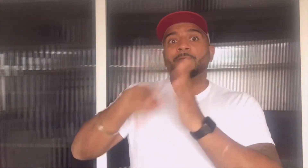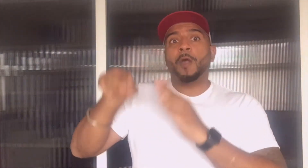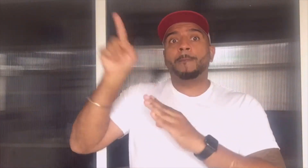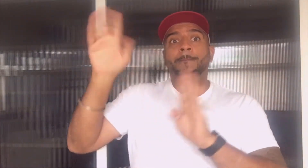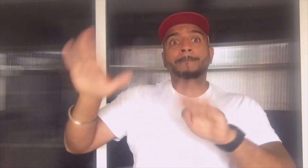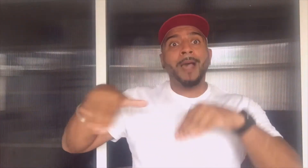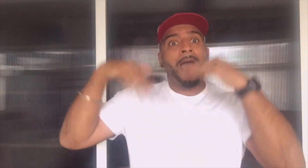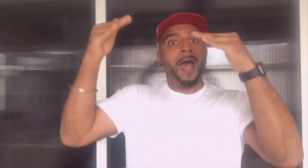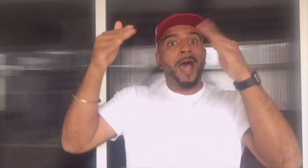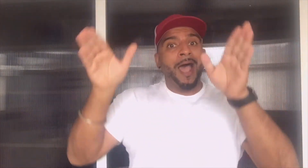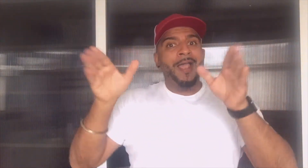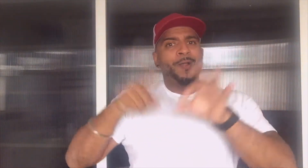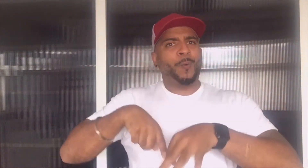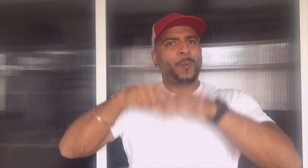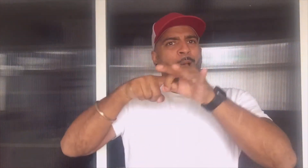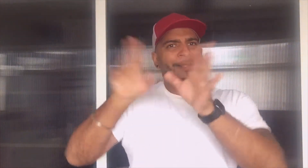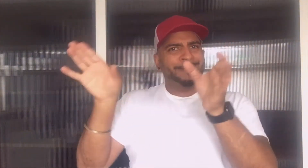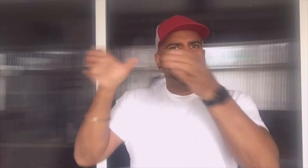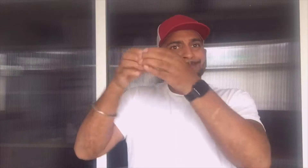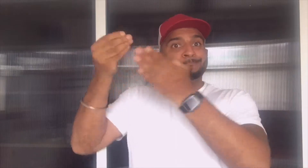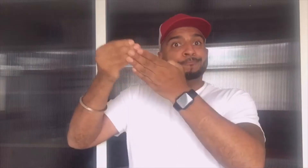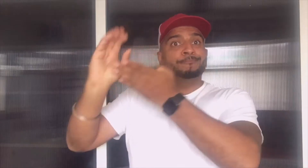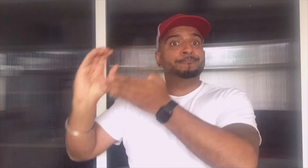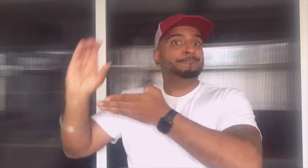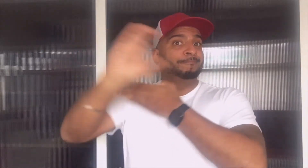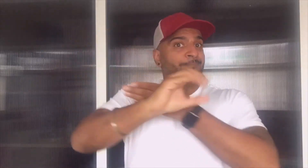from high quality commission to community workshops.